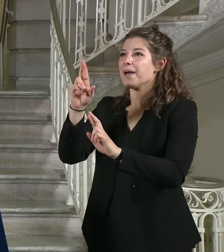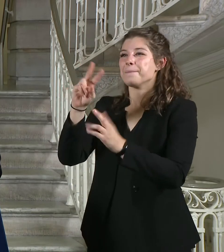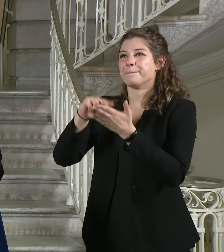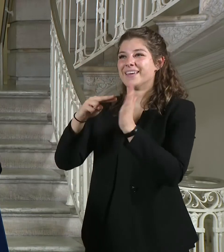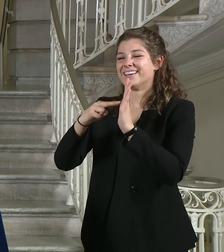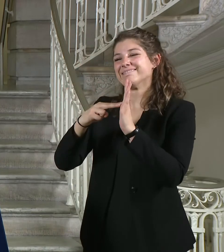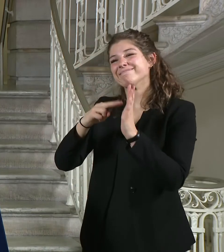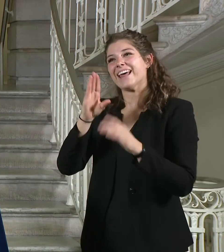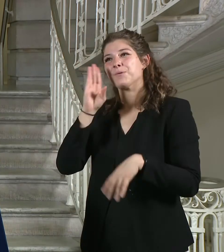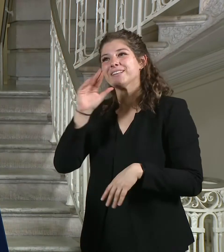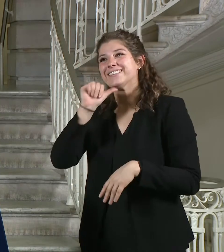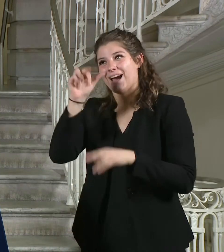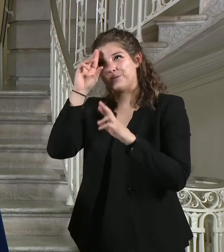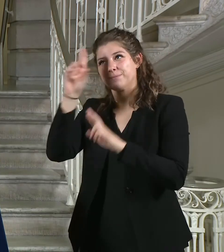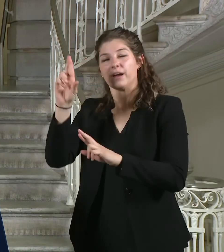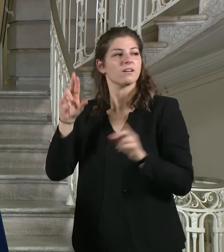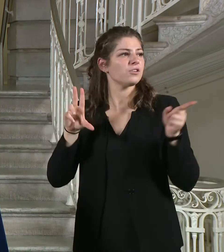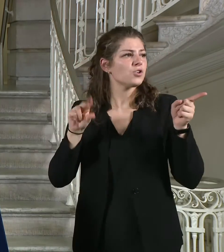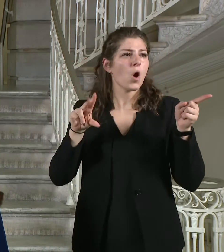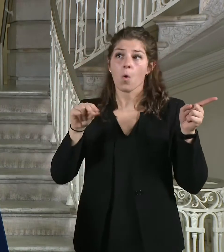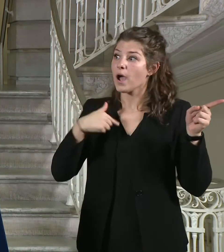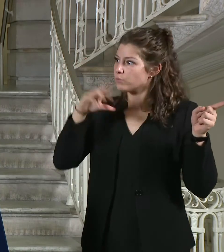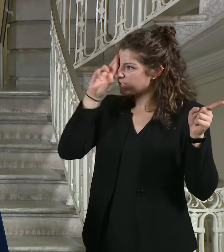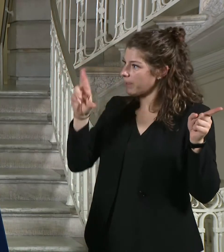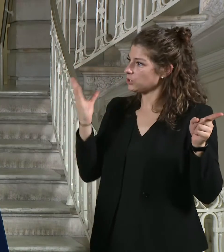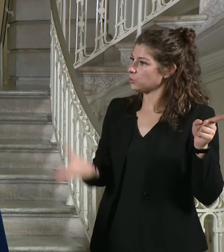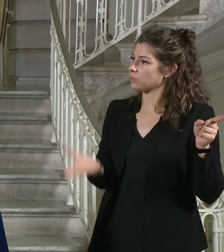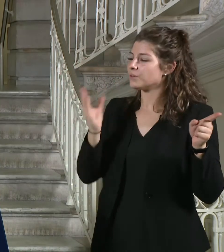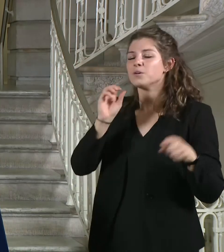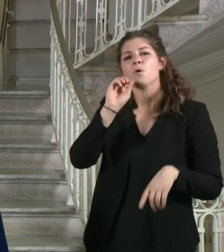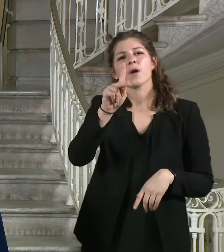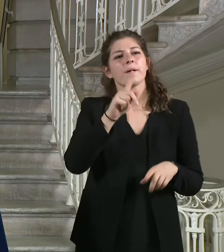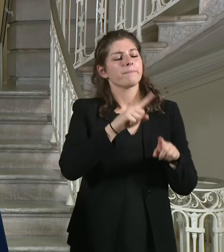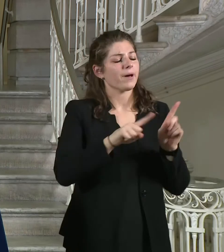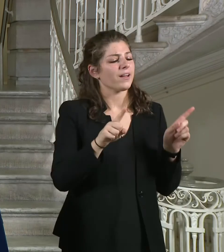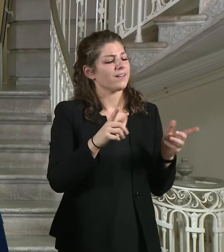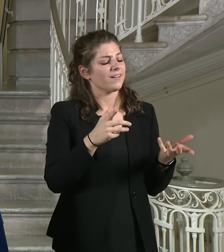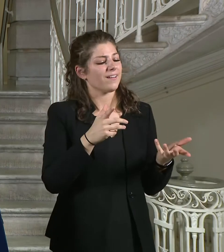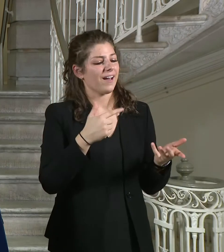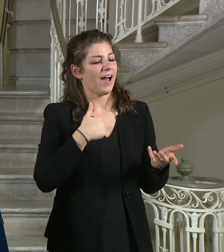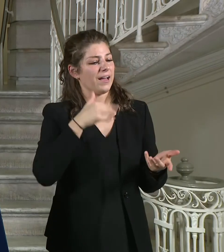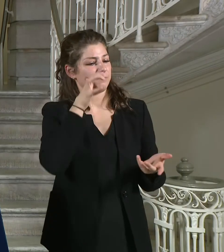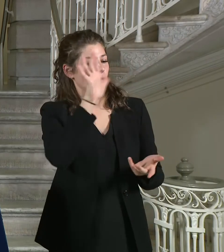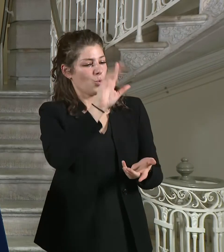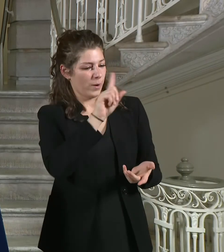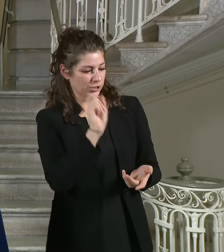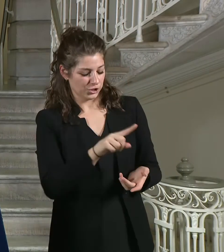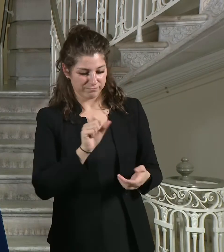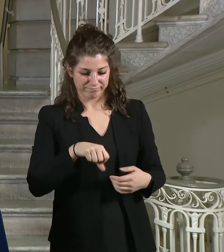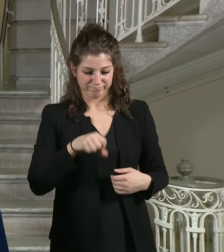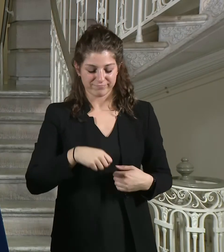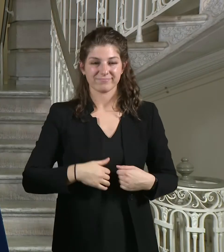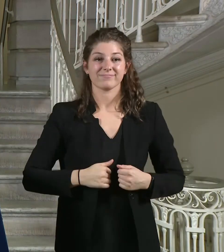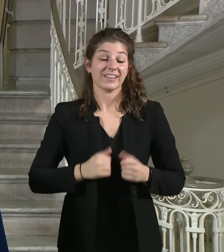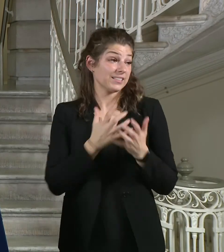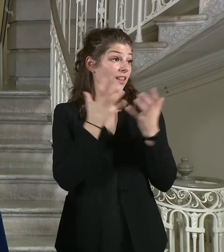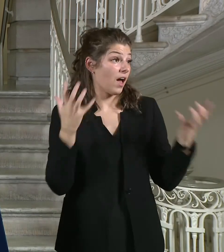I ALWAYS GREW UP THAT WHEN SOMEONE'S